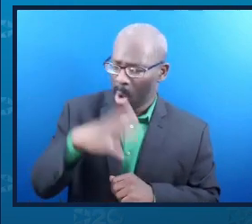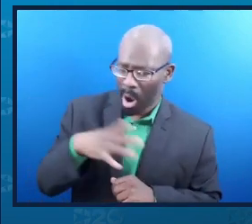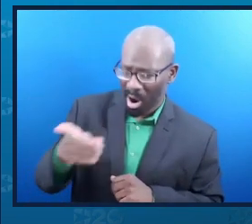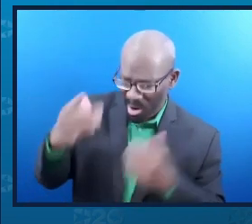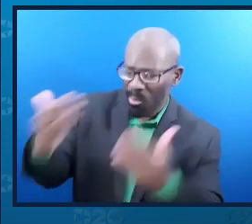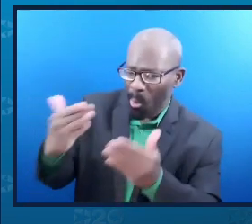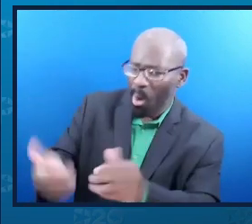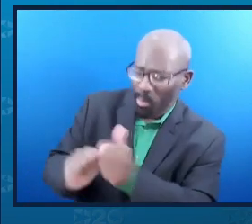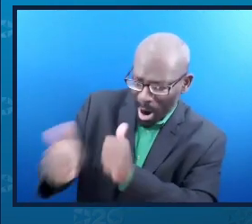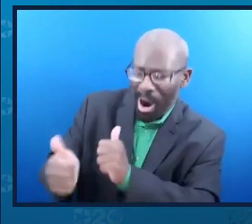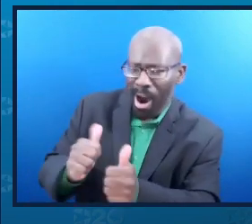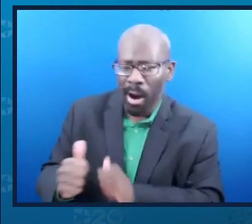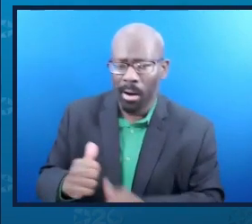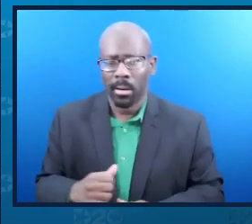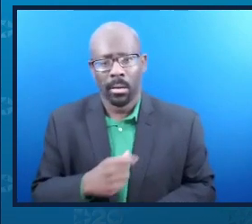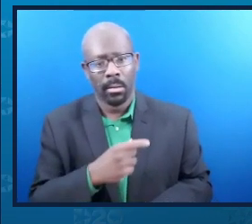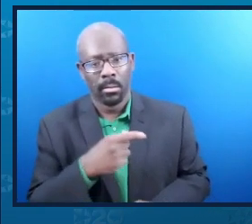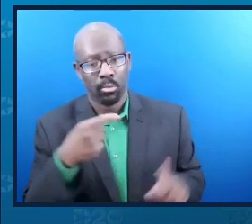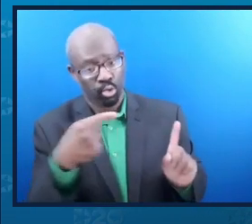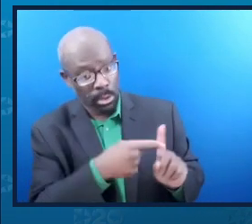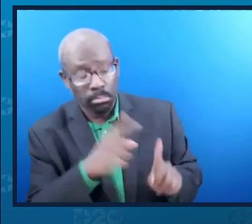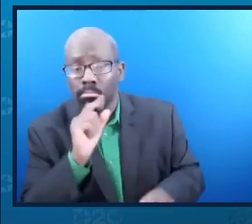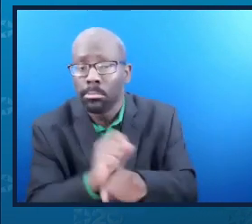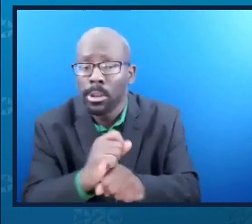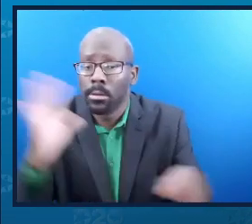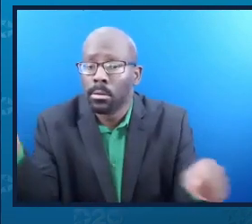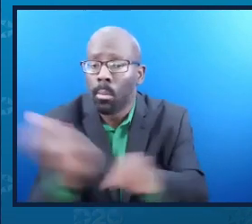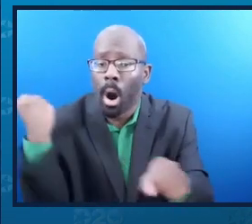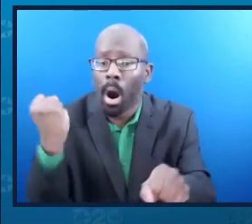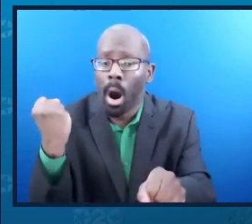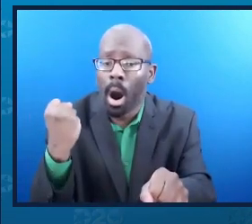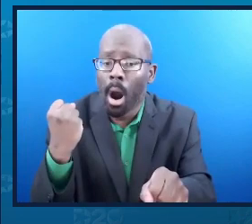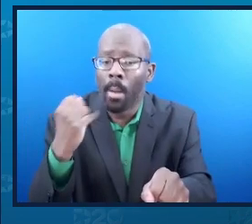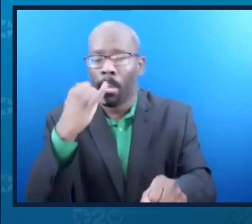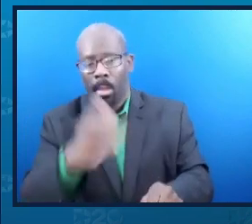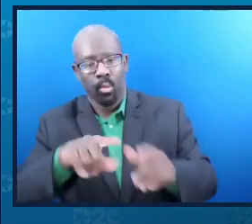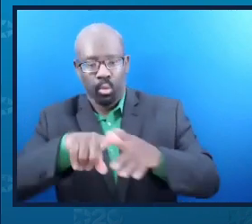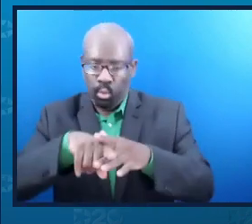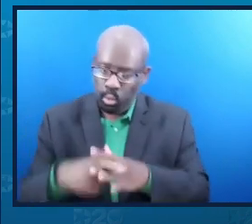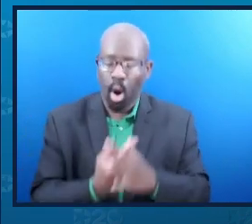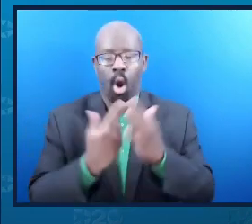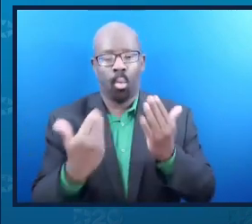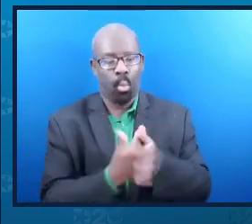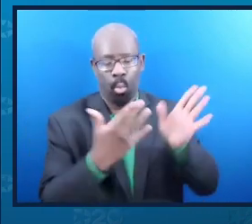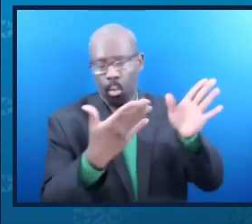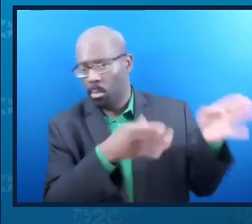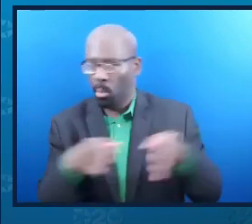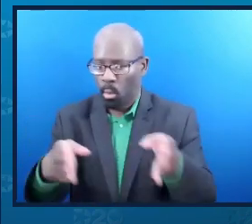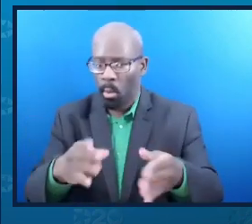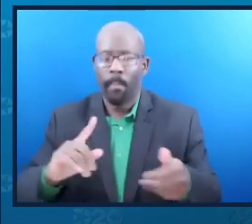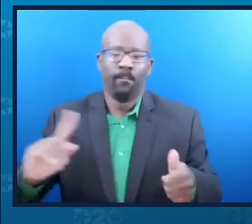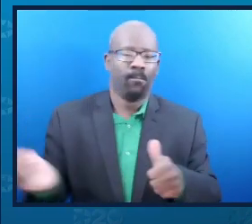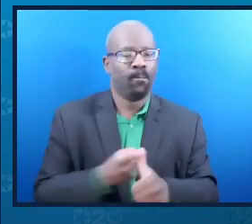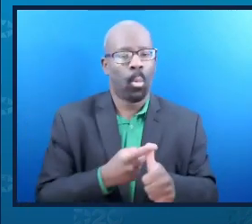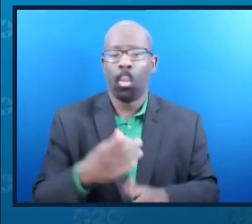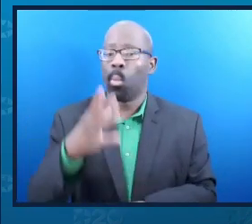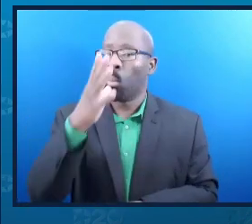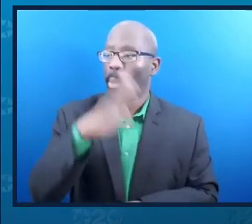SAID RUN. AND SHE WON STARTING ON PATH THAT WOULD MAKE HISTORY R. THE FIRST WOMAN SPEAKER OF THE